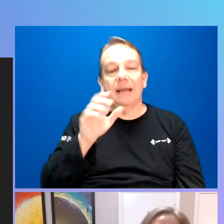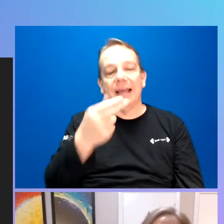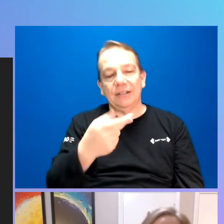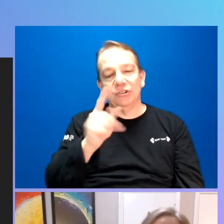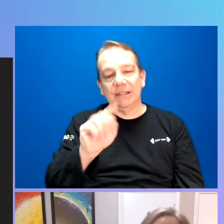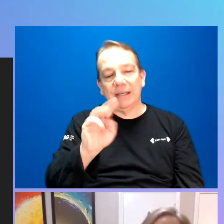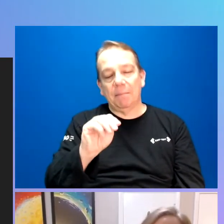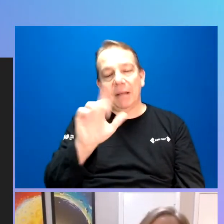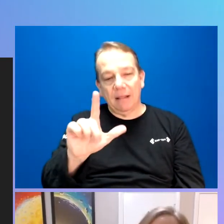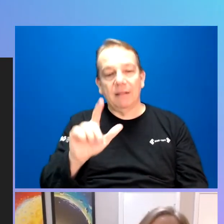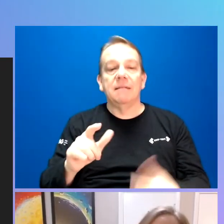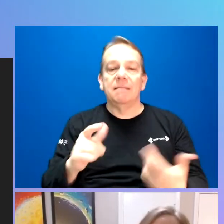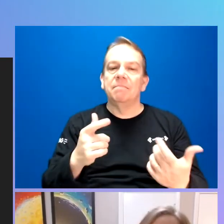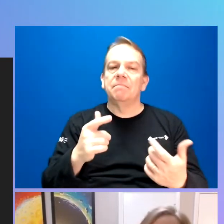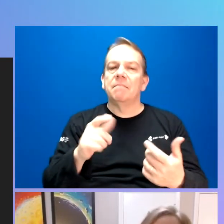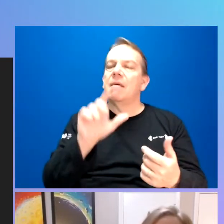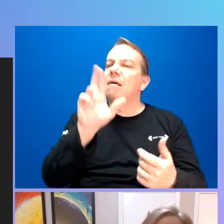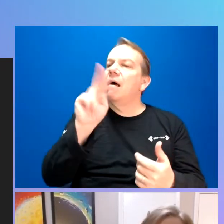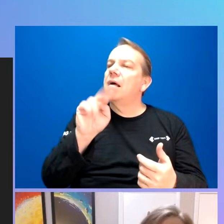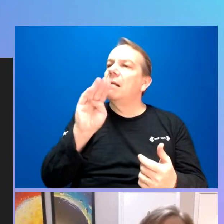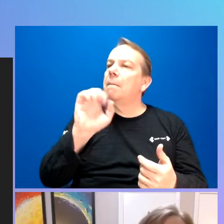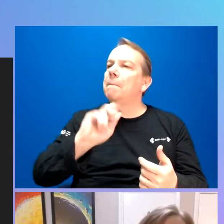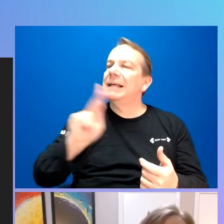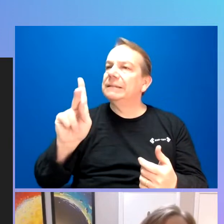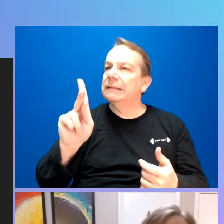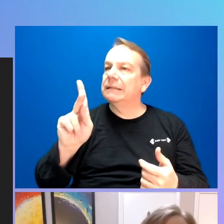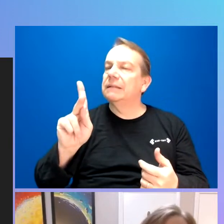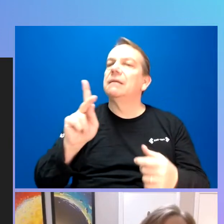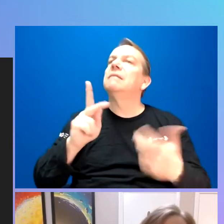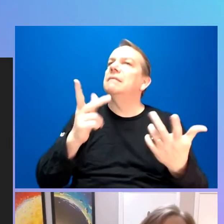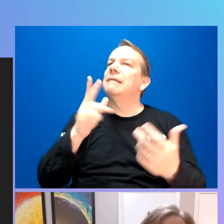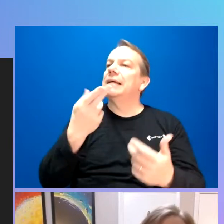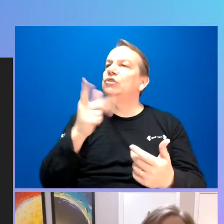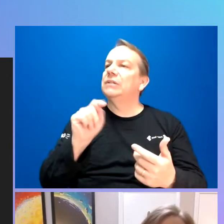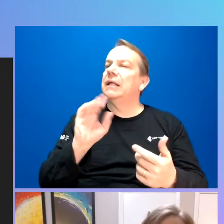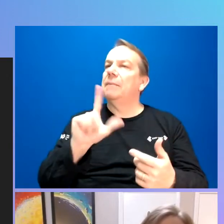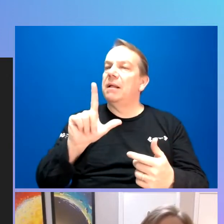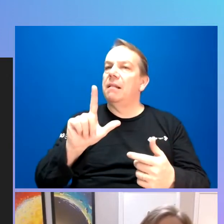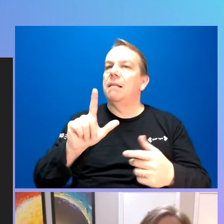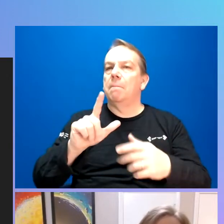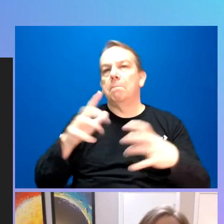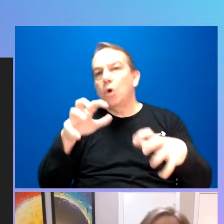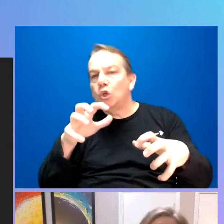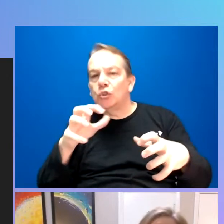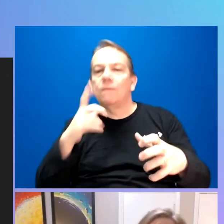Afraid of the dark, unmasking HTML monsters for better User